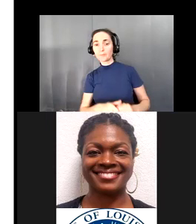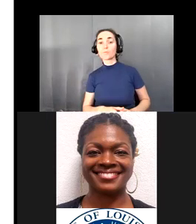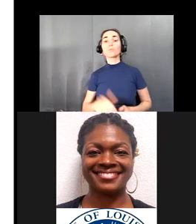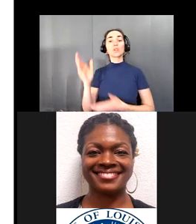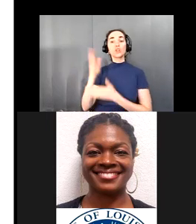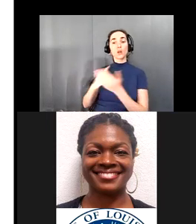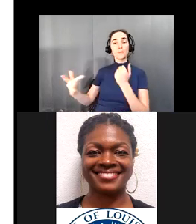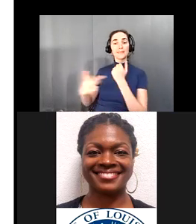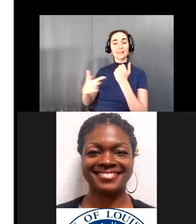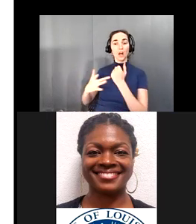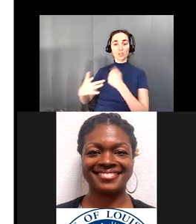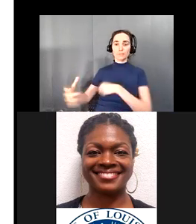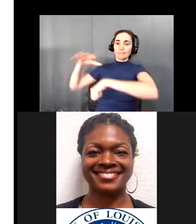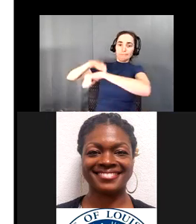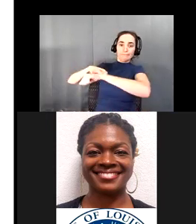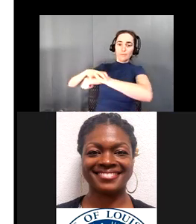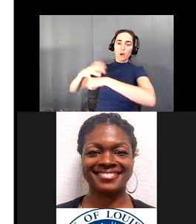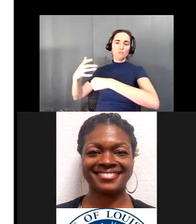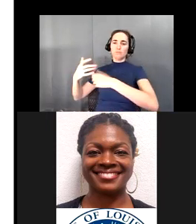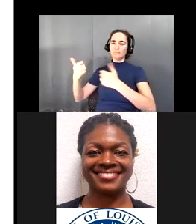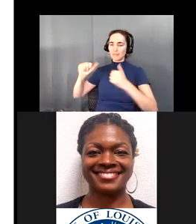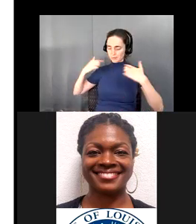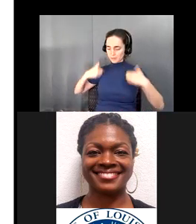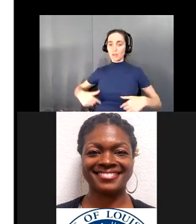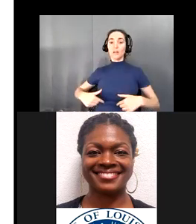you need to be aware of which one that you have have it written down before you